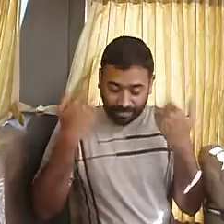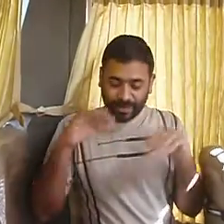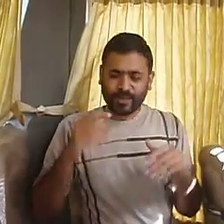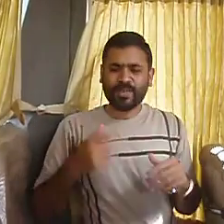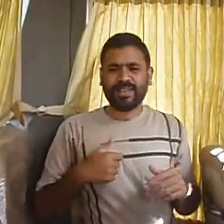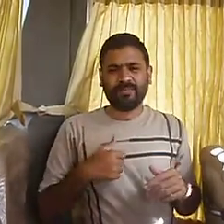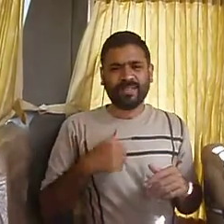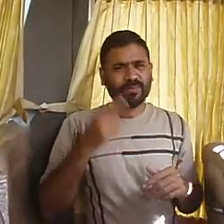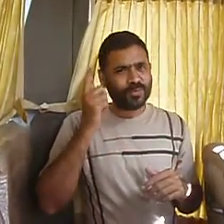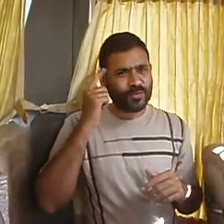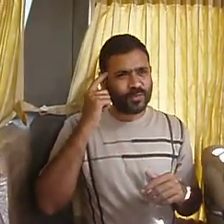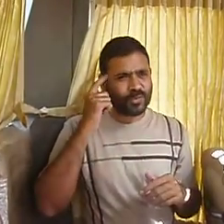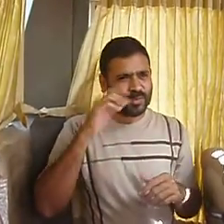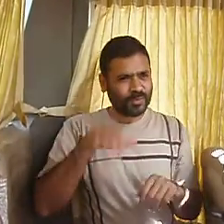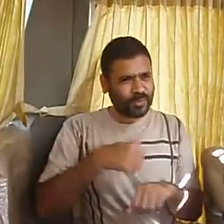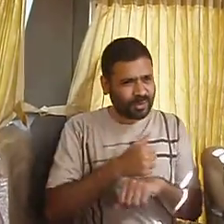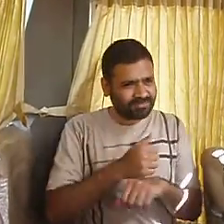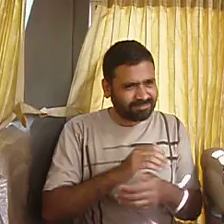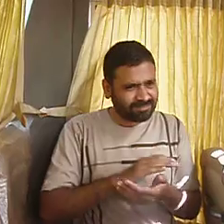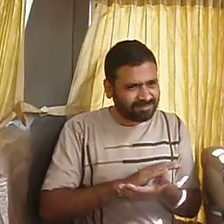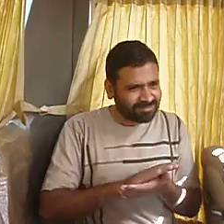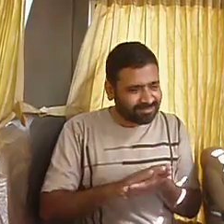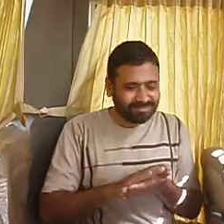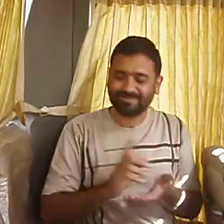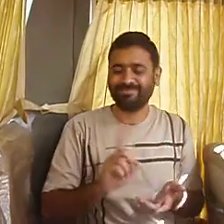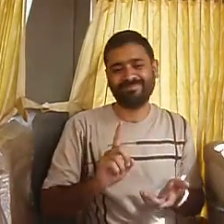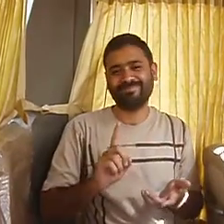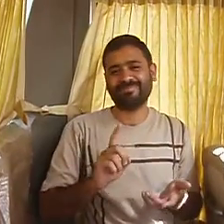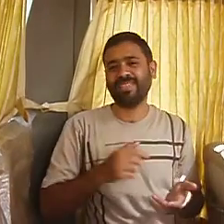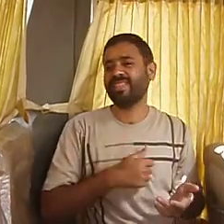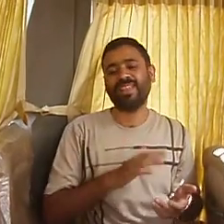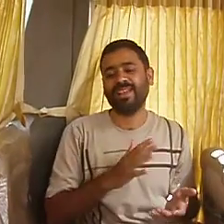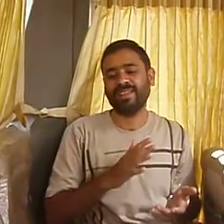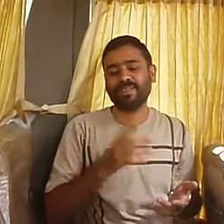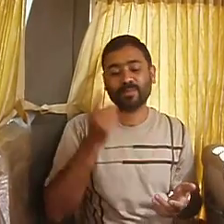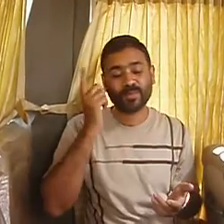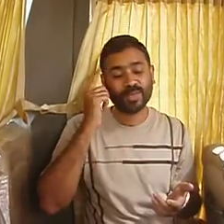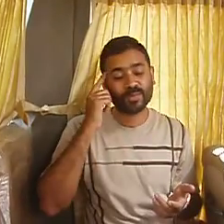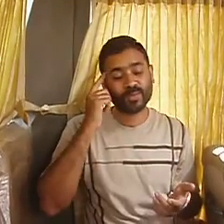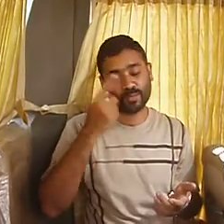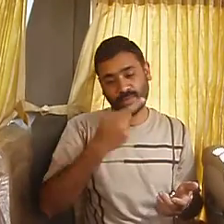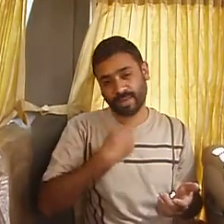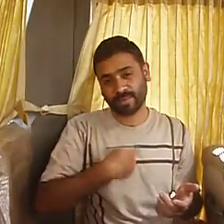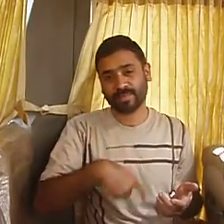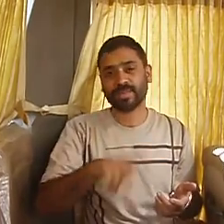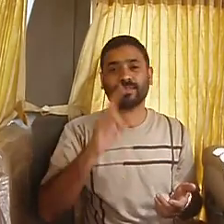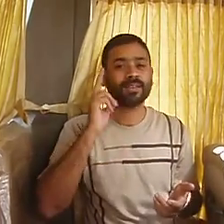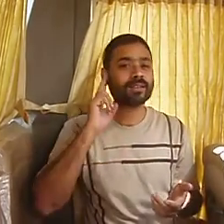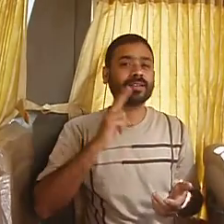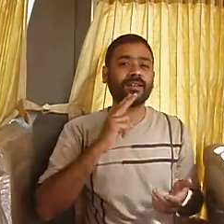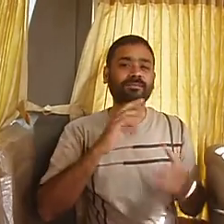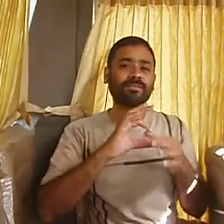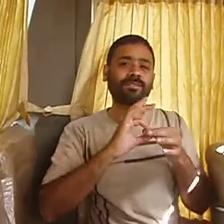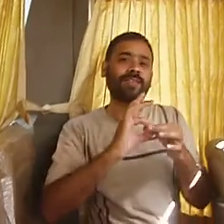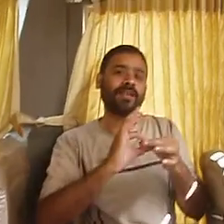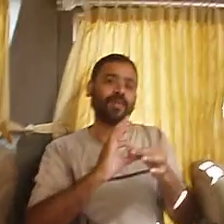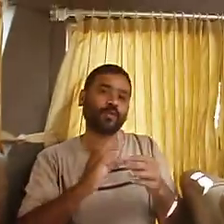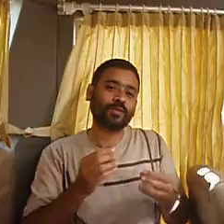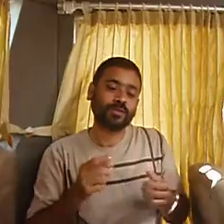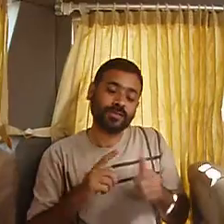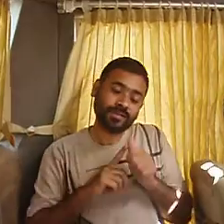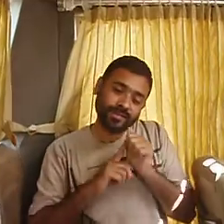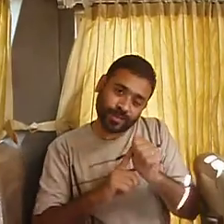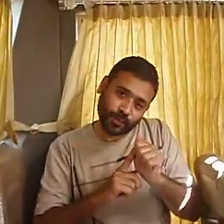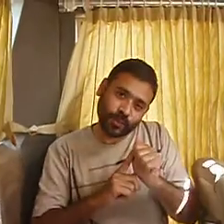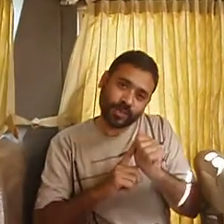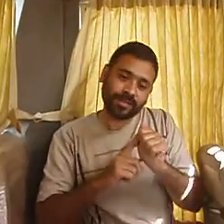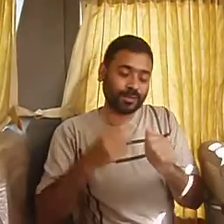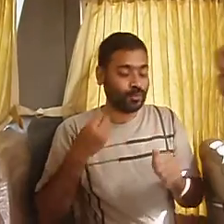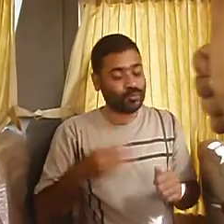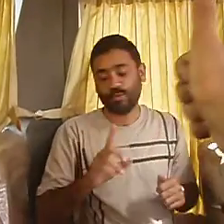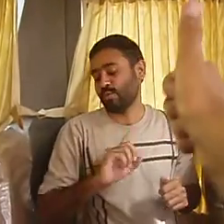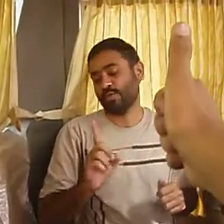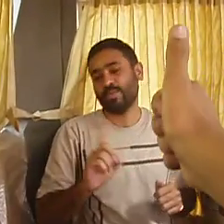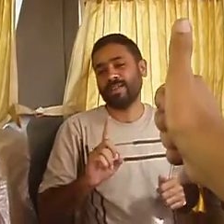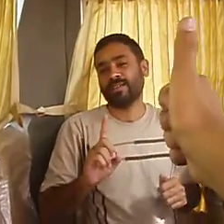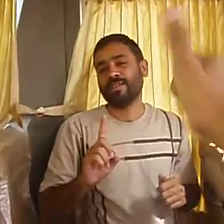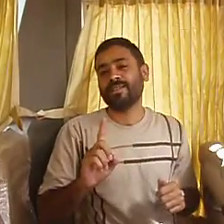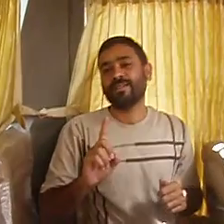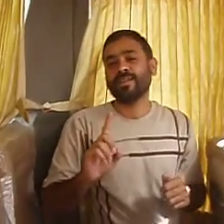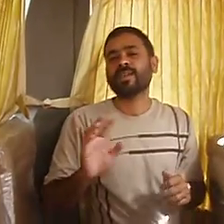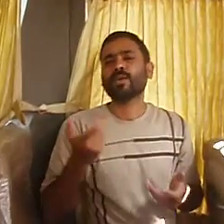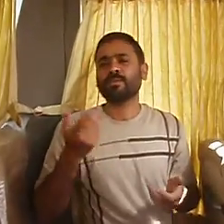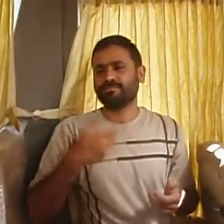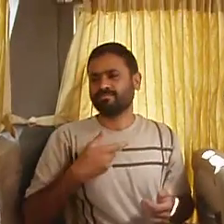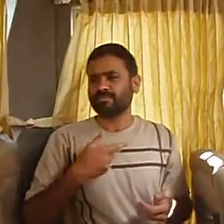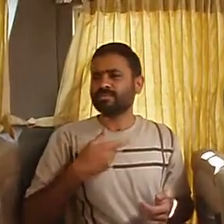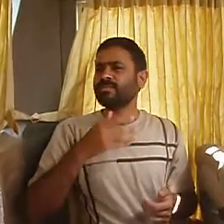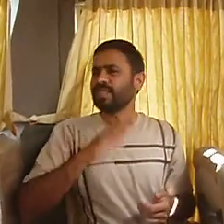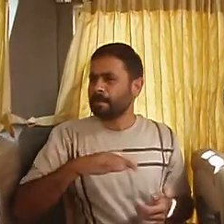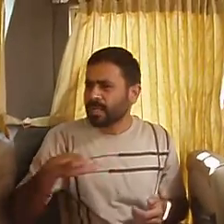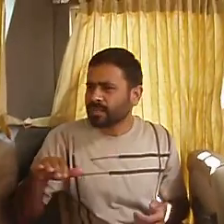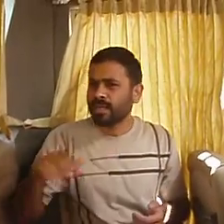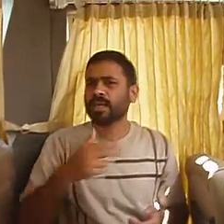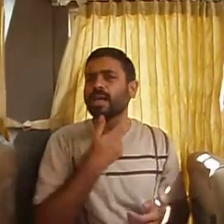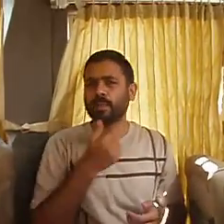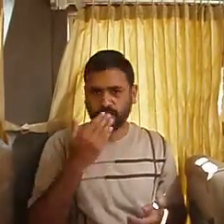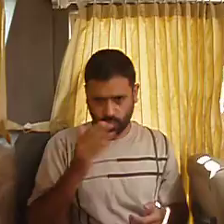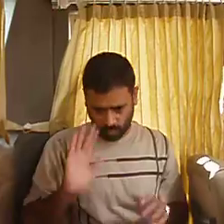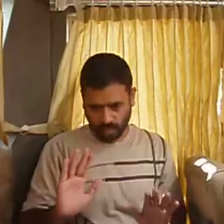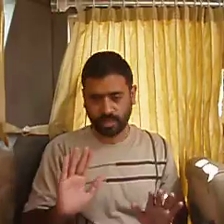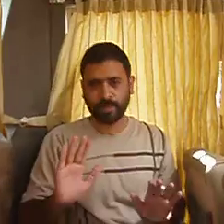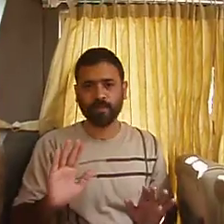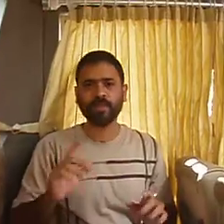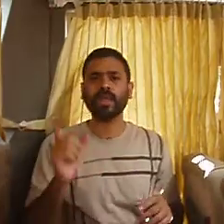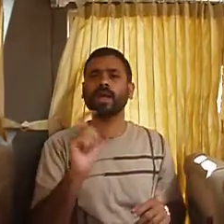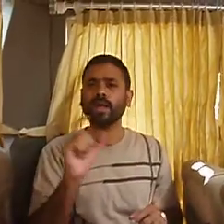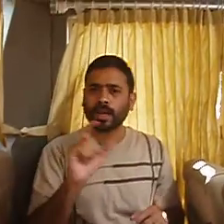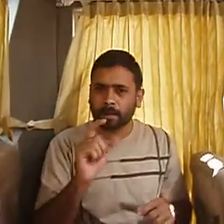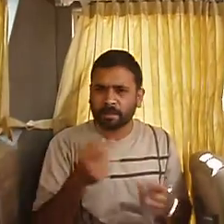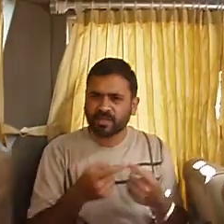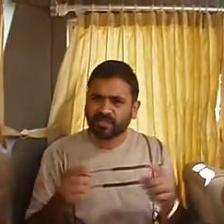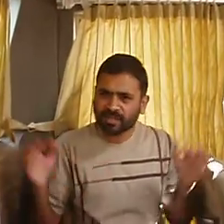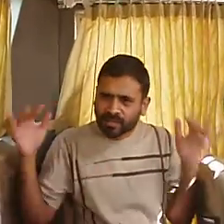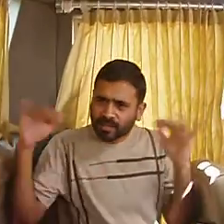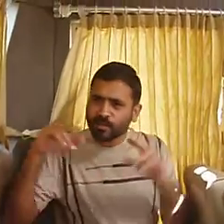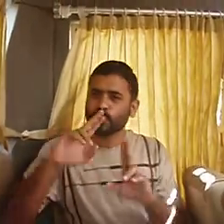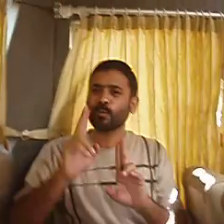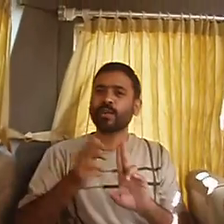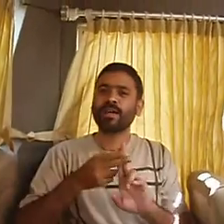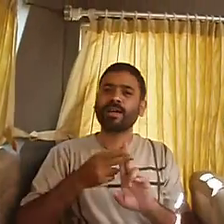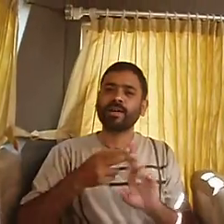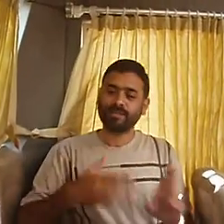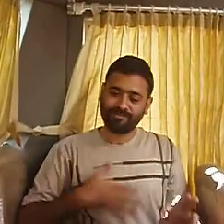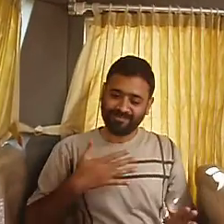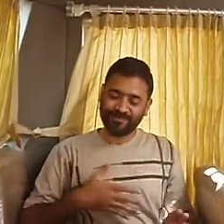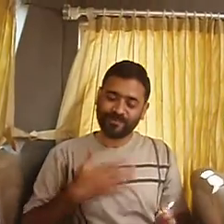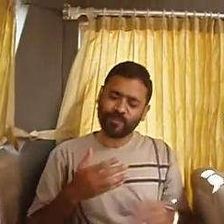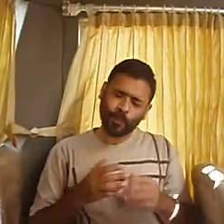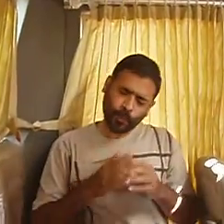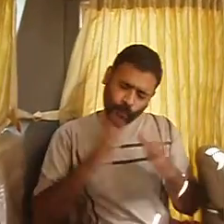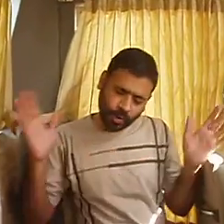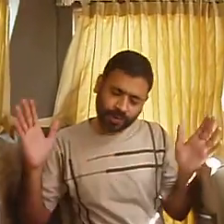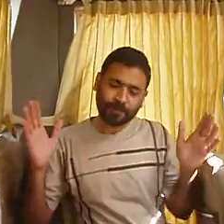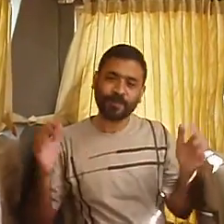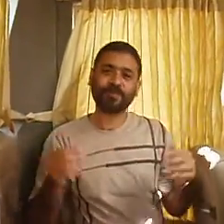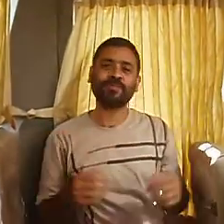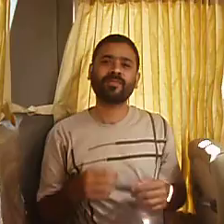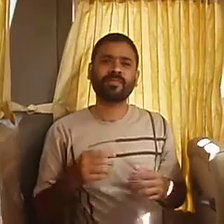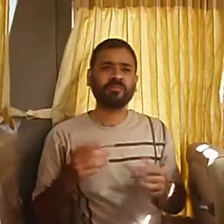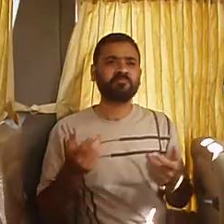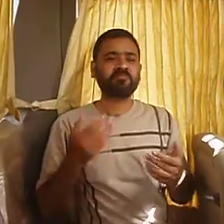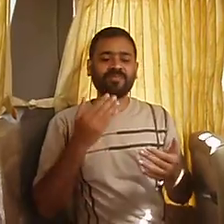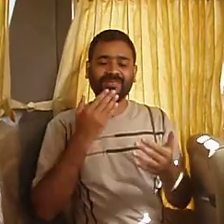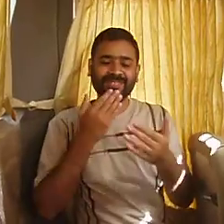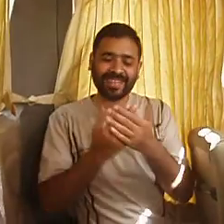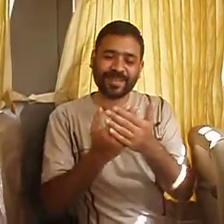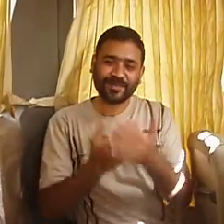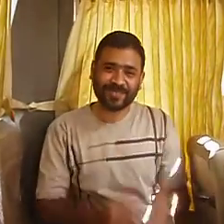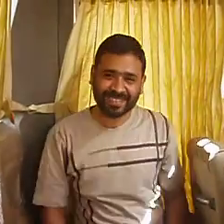Now i don't want to leave job and want to maintain an everlasting relation with deaf people because i feel happy to meet with children and others. Thankyou.